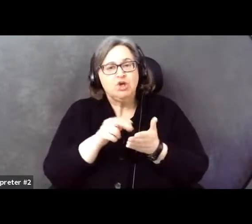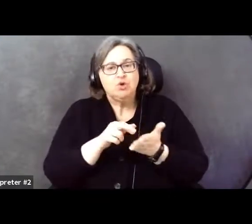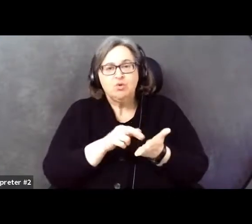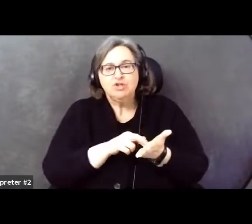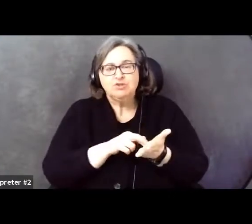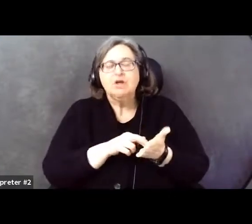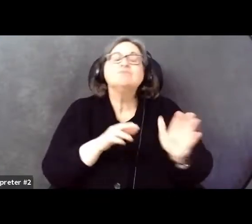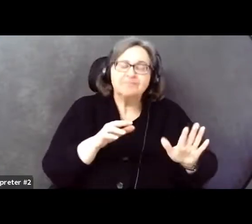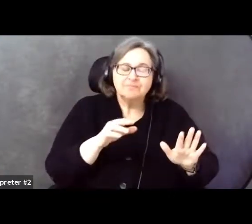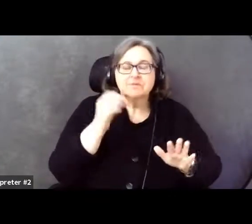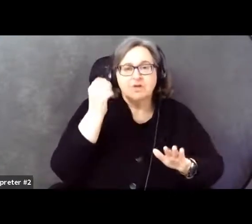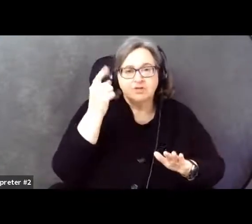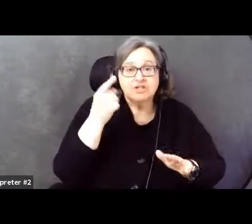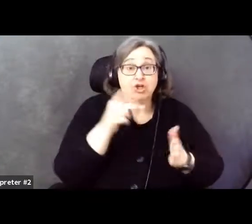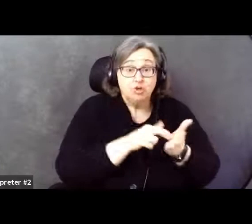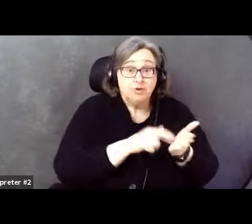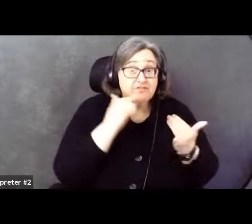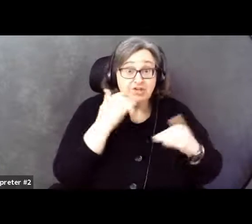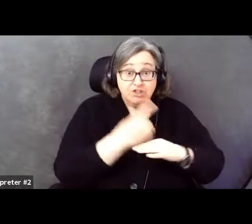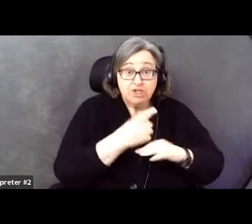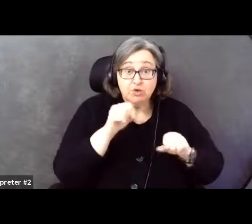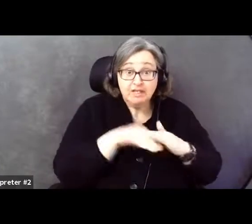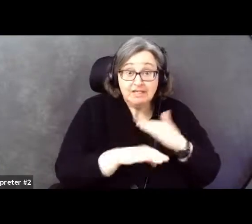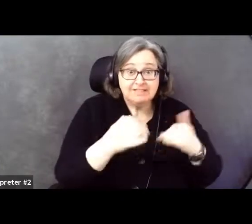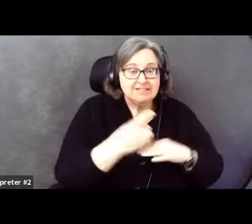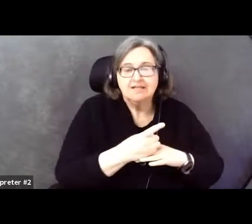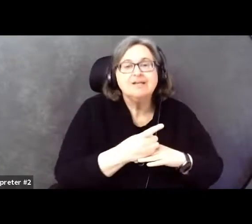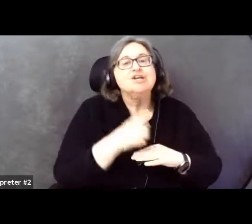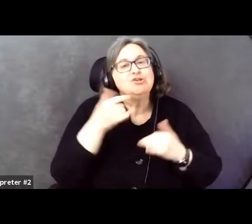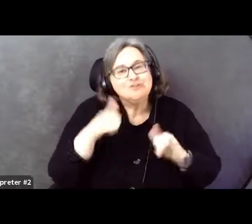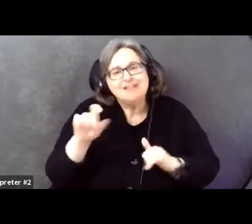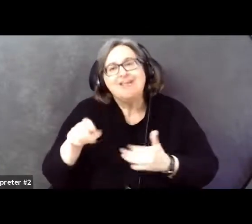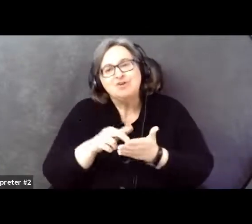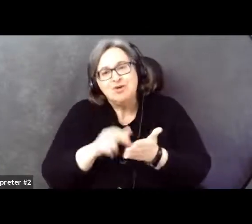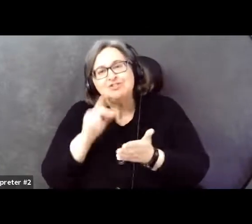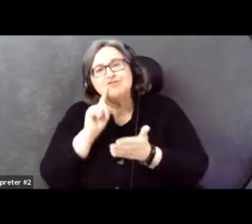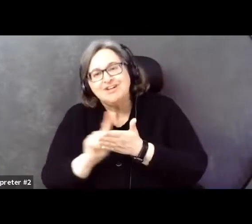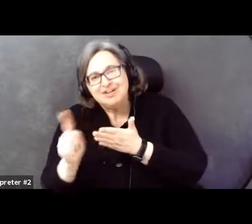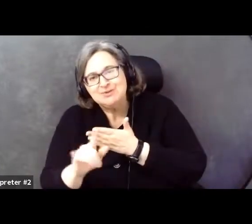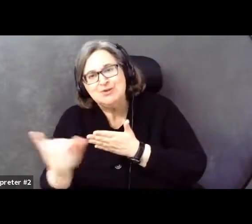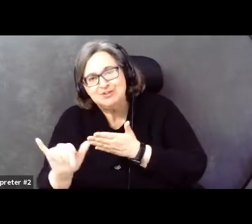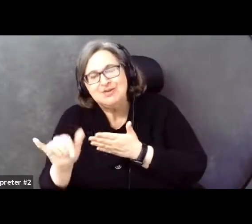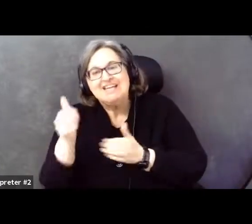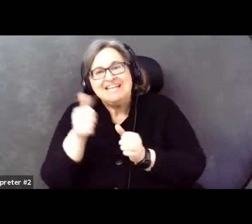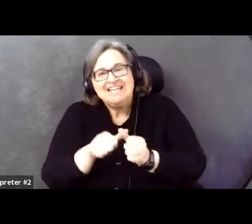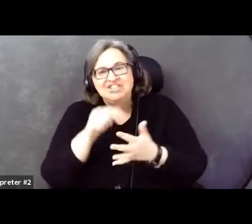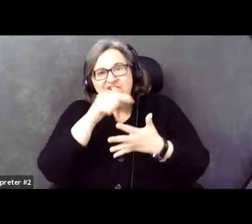because you registered today doesn't mean you are going to get in next week. You need to register for each one separately.